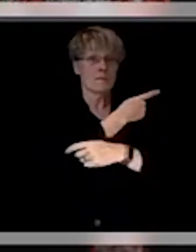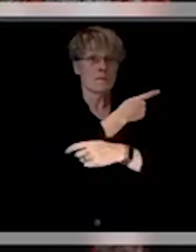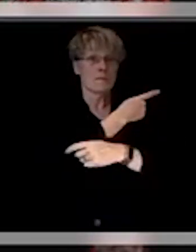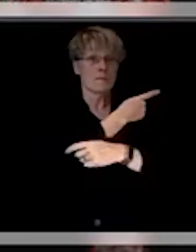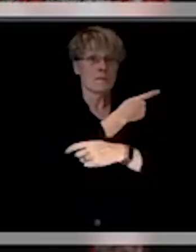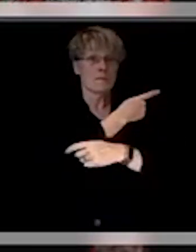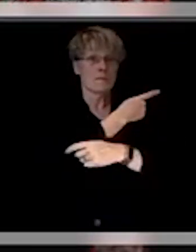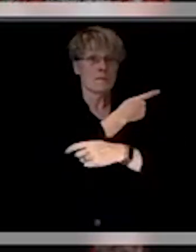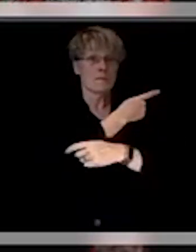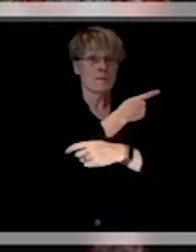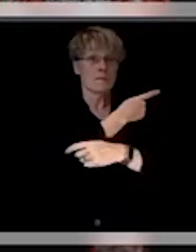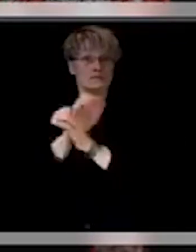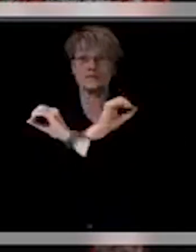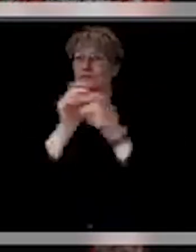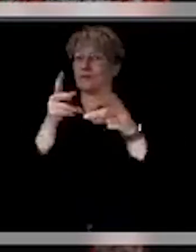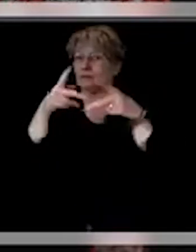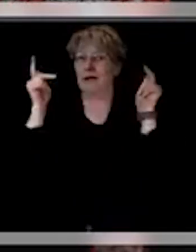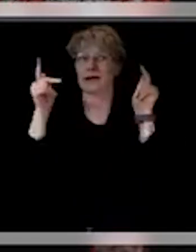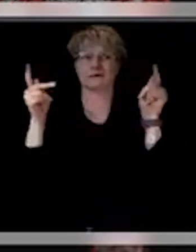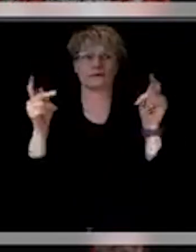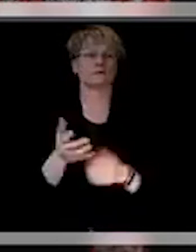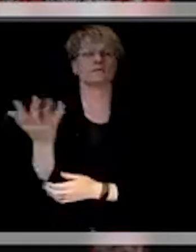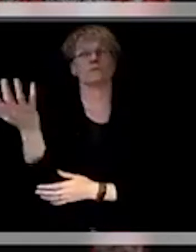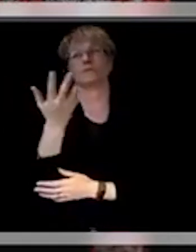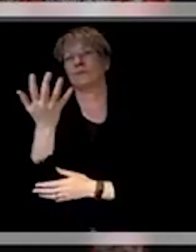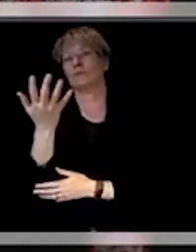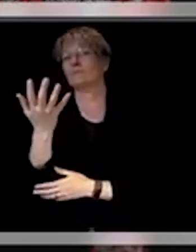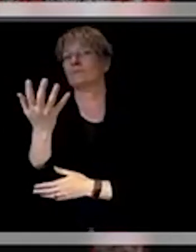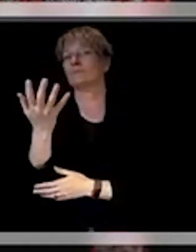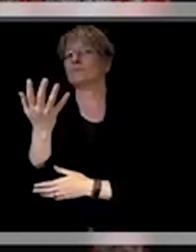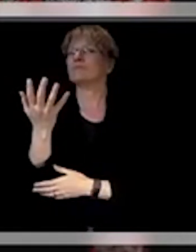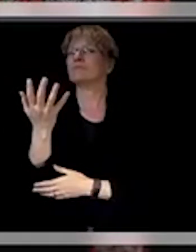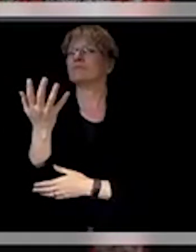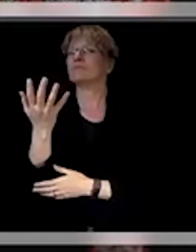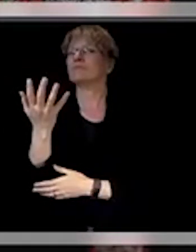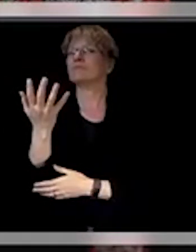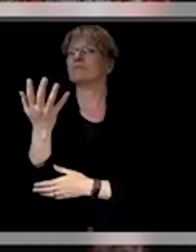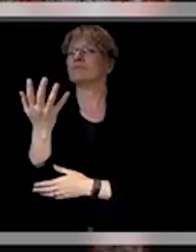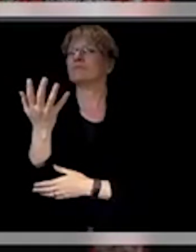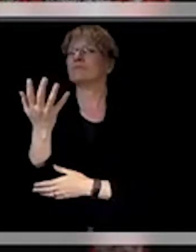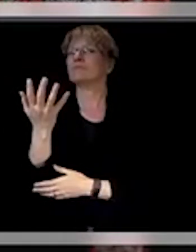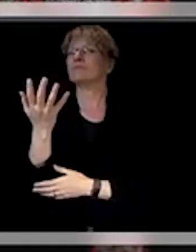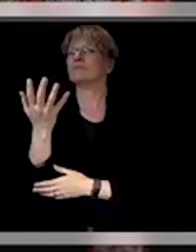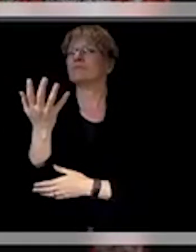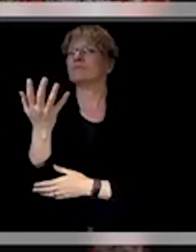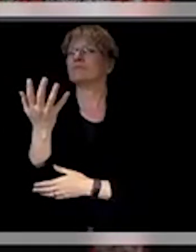concerned. Most of them have been elderly that have messaged us about this. I've called